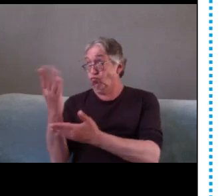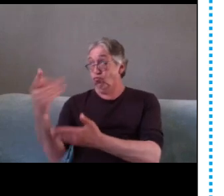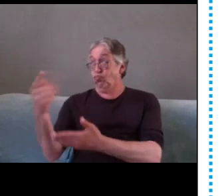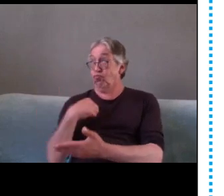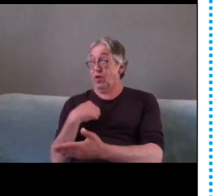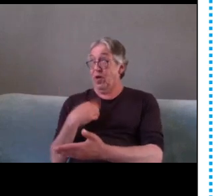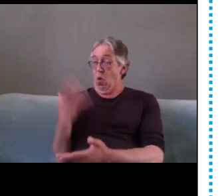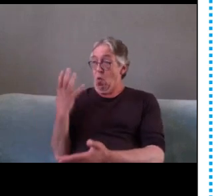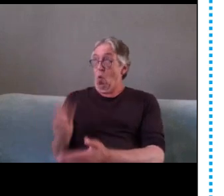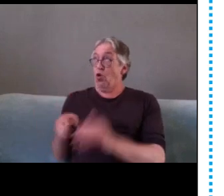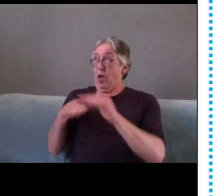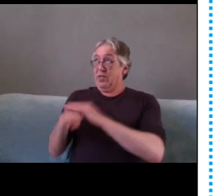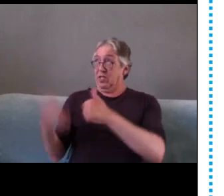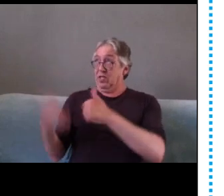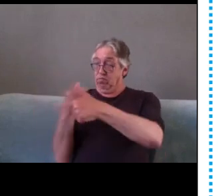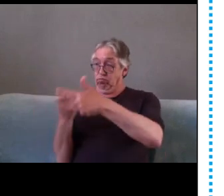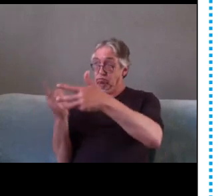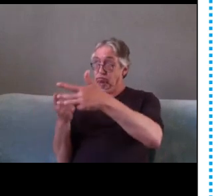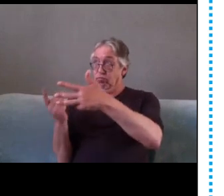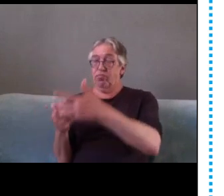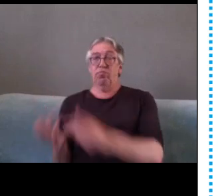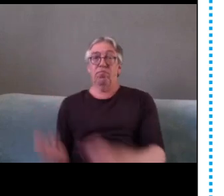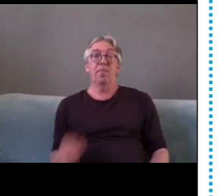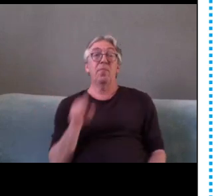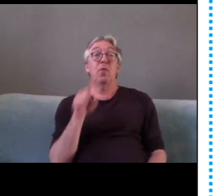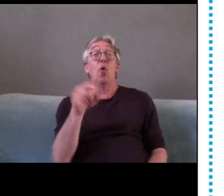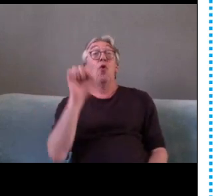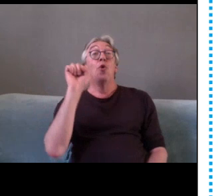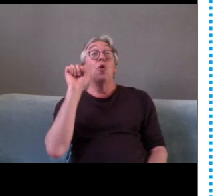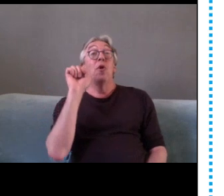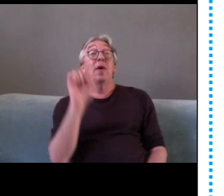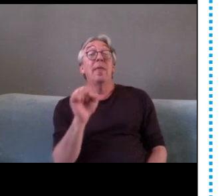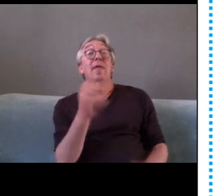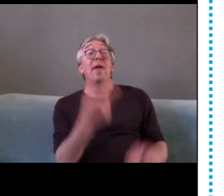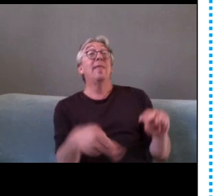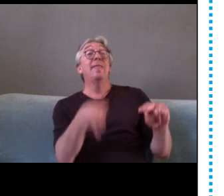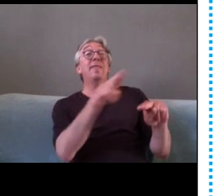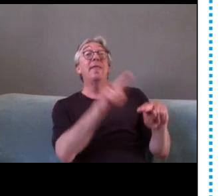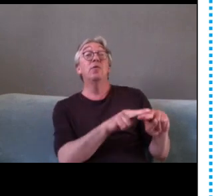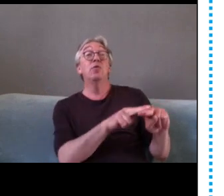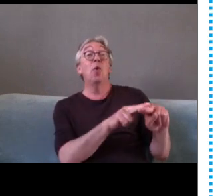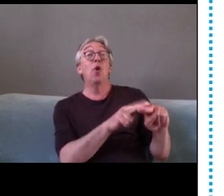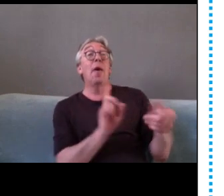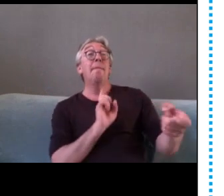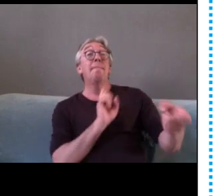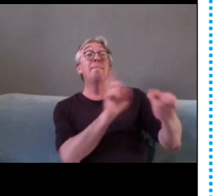You can be in contact with national members of the European Consumer Organization which is called BEUC.